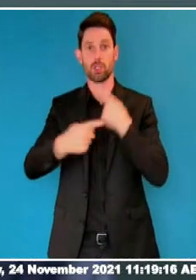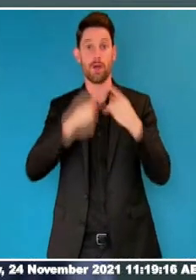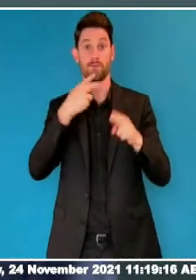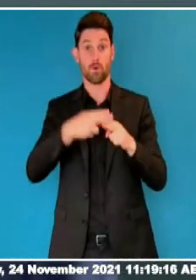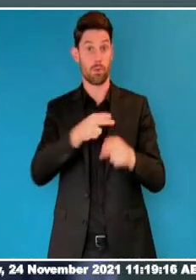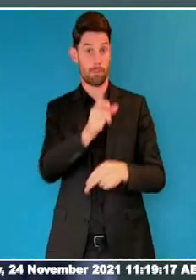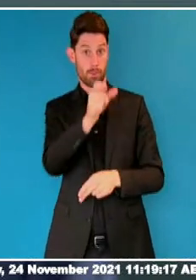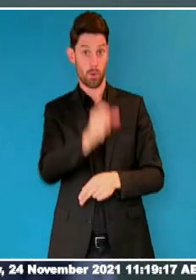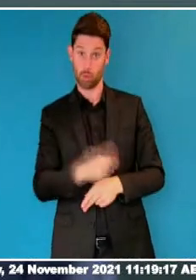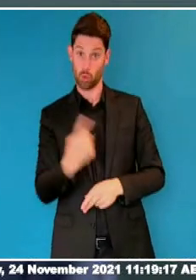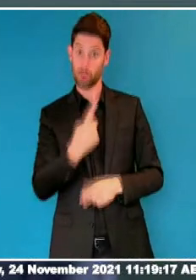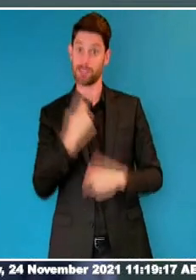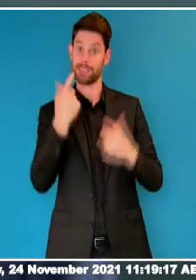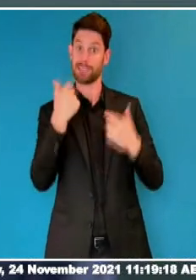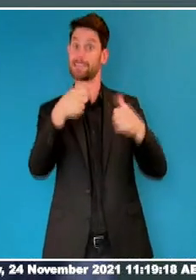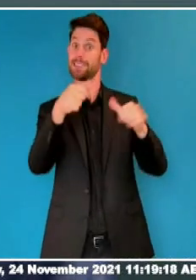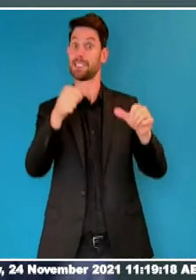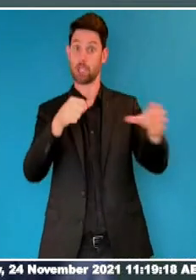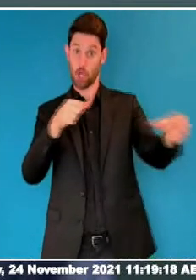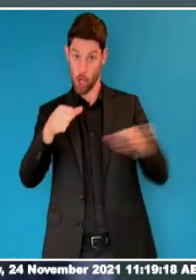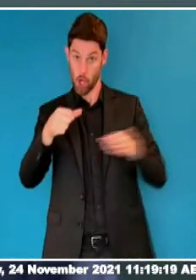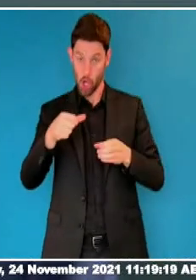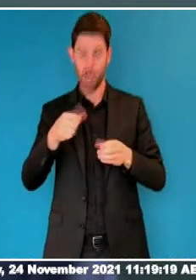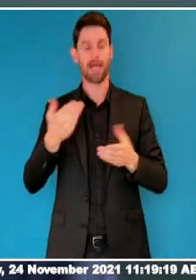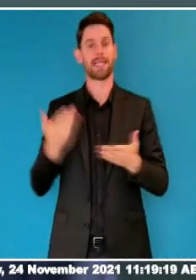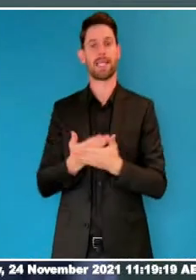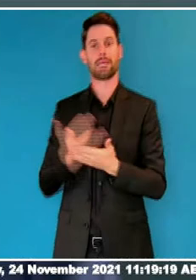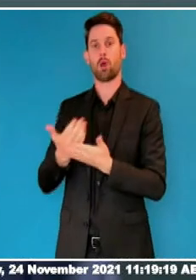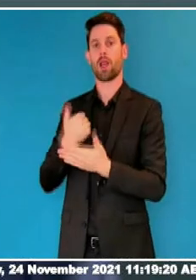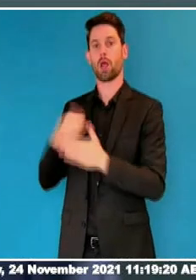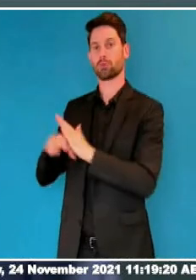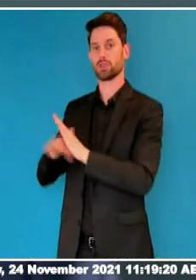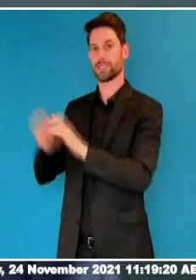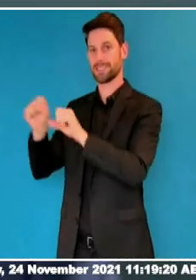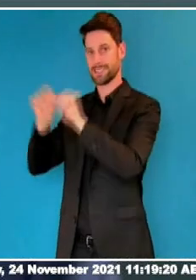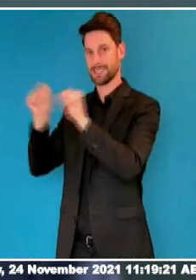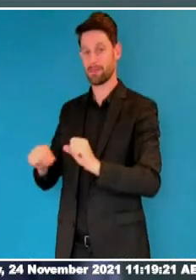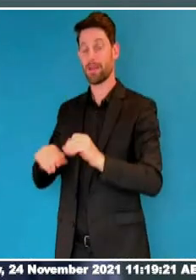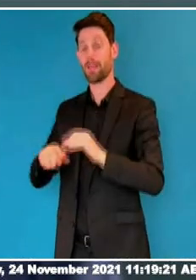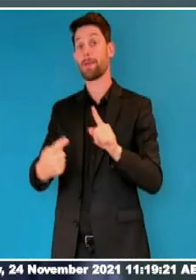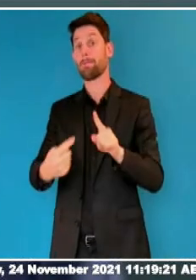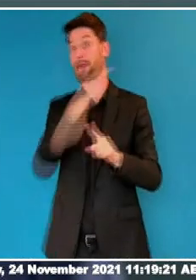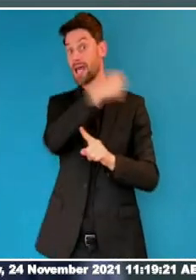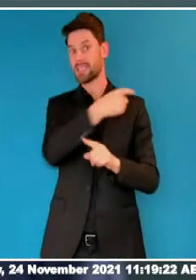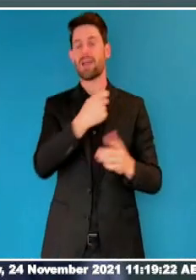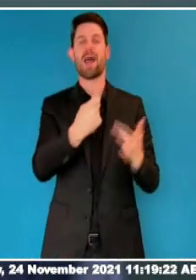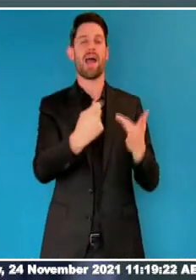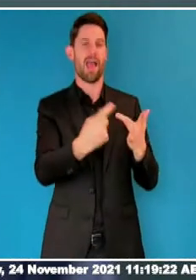through that online platform. Previously there was another online platform called Work Start that effectively did the